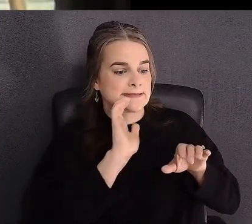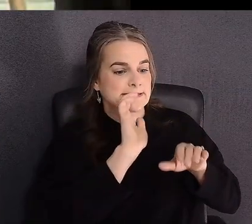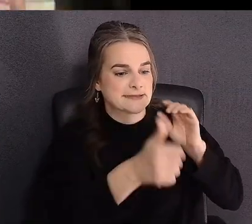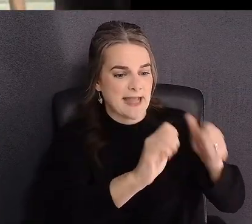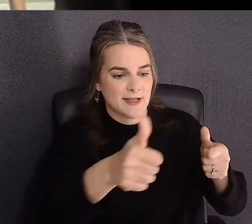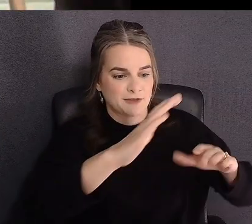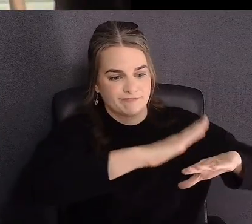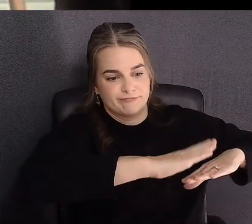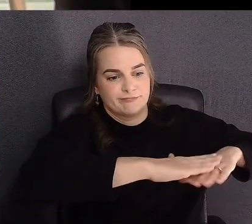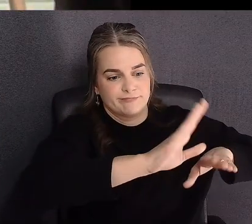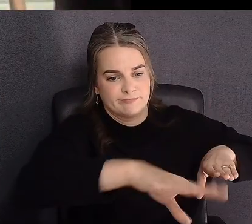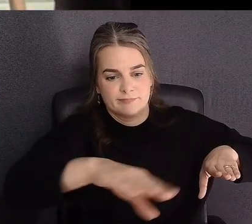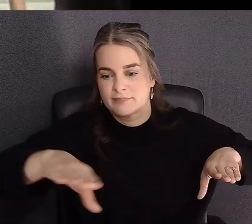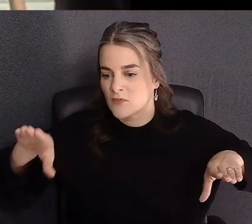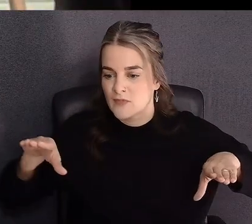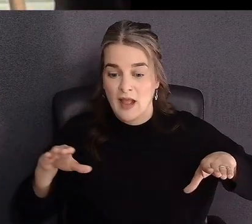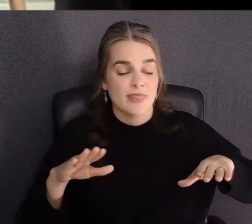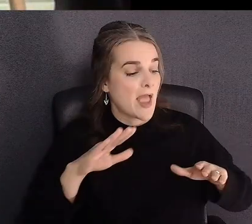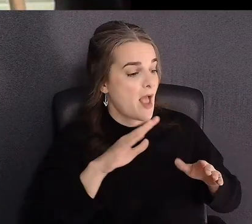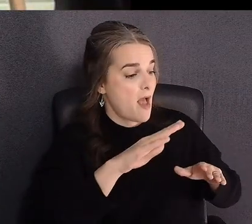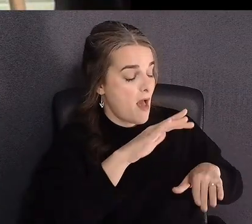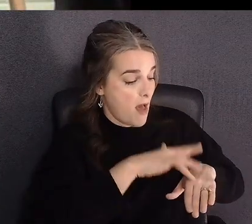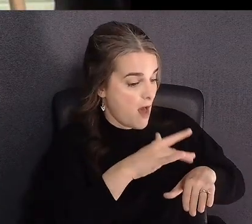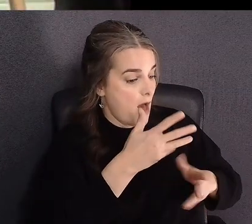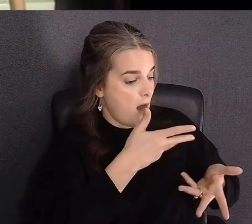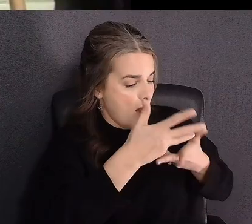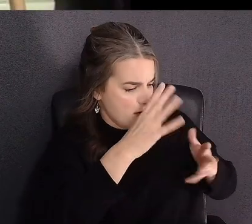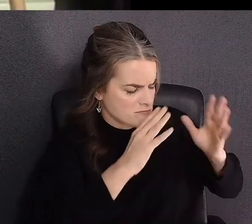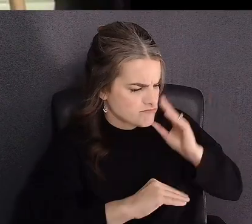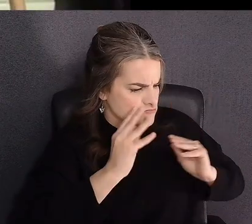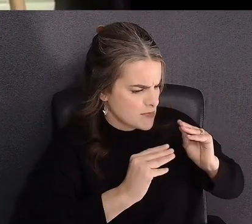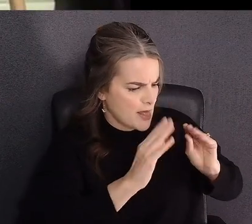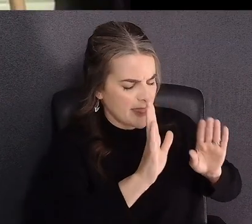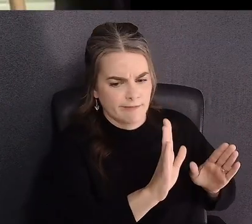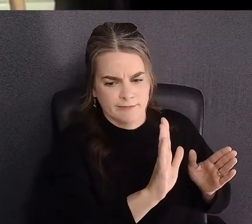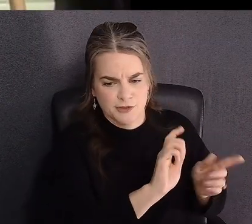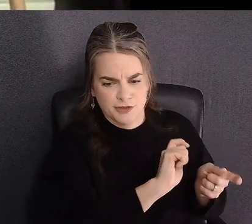and they hop to a new one. But yeah, if you had any advice or anything